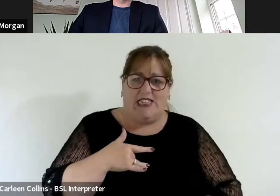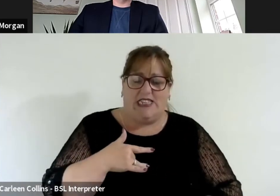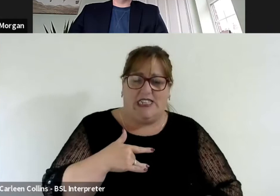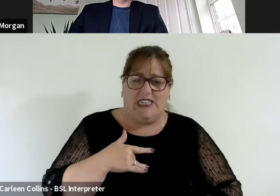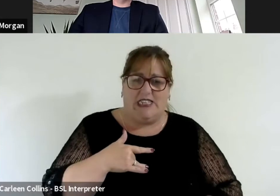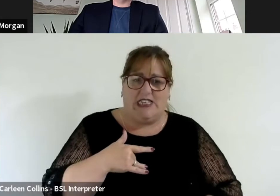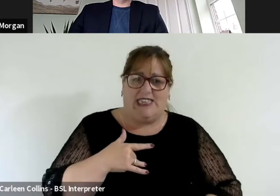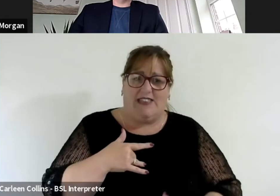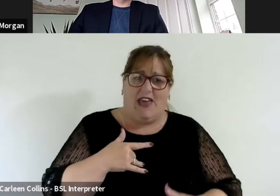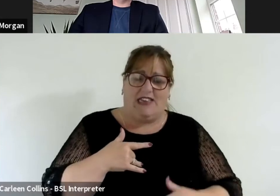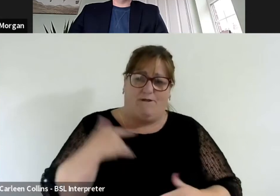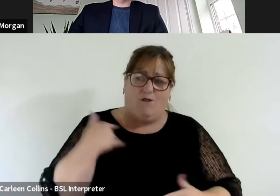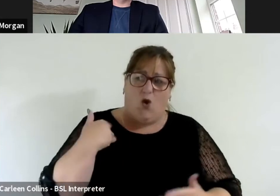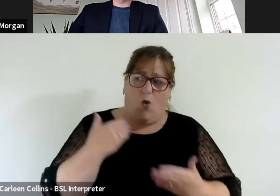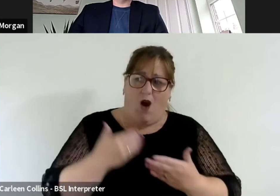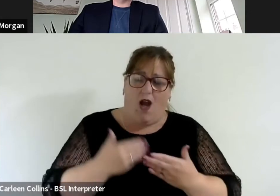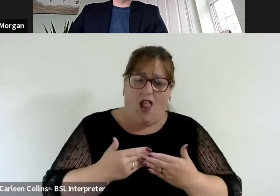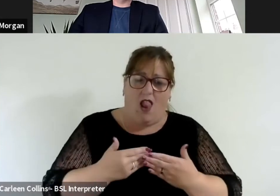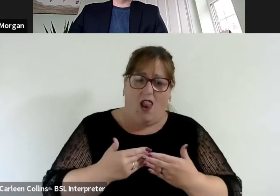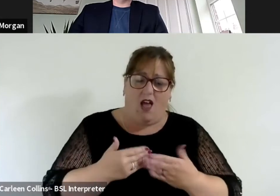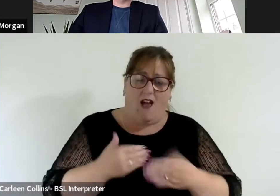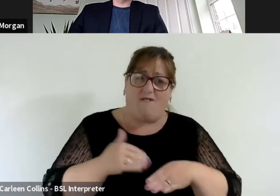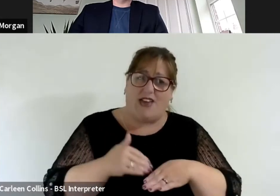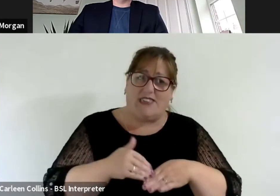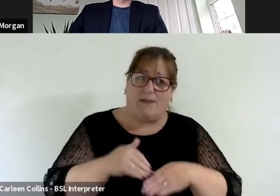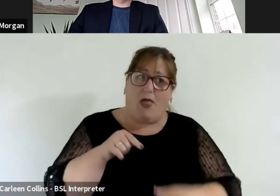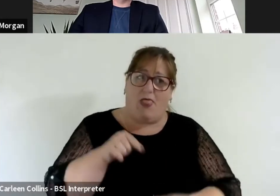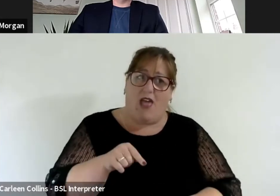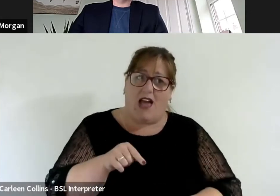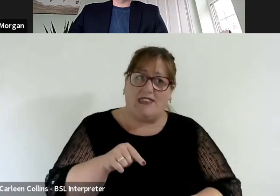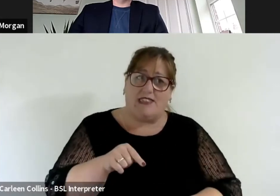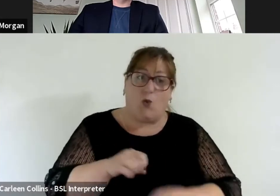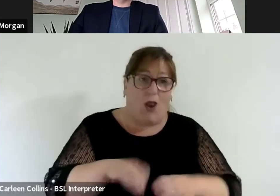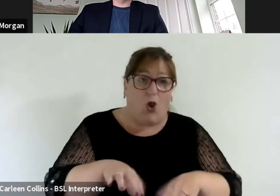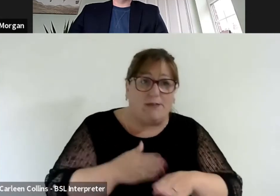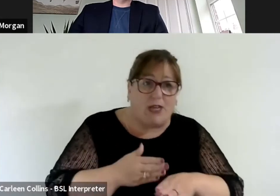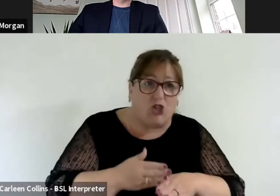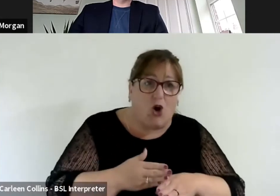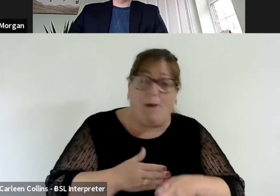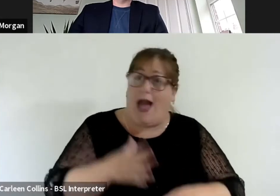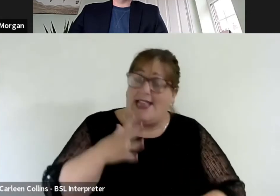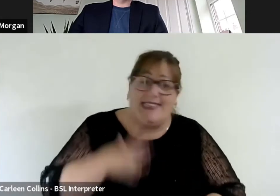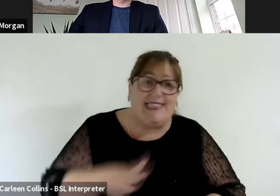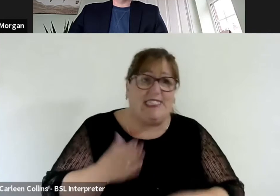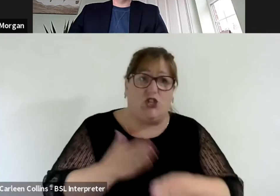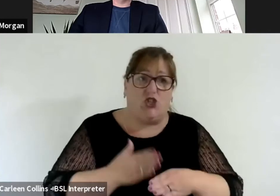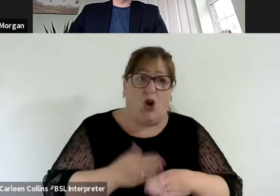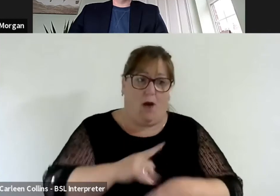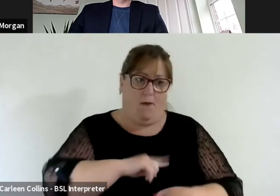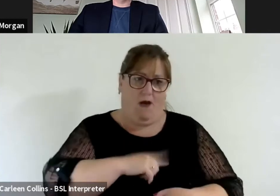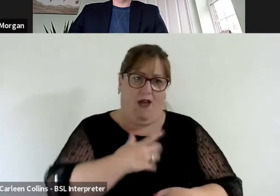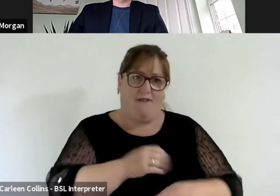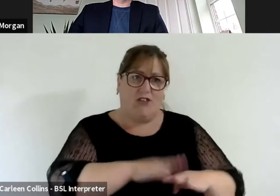It's not nice at all. And that does stay with you for a while. Obviously, I lost that job.